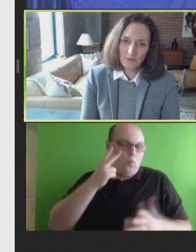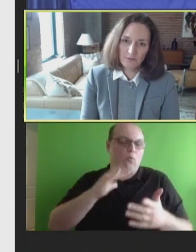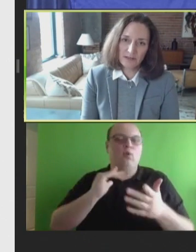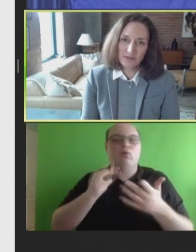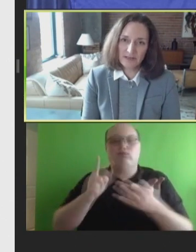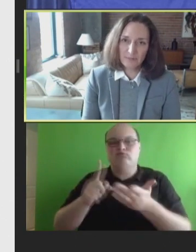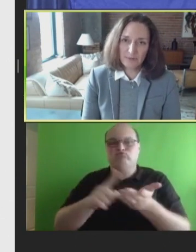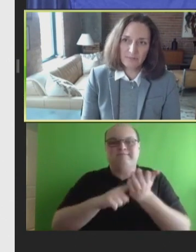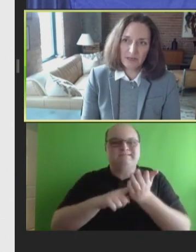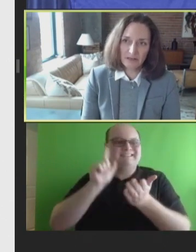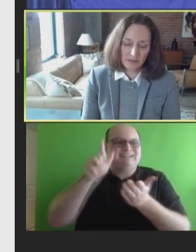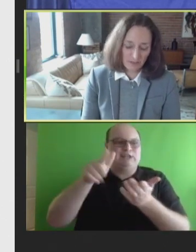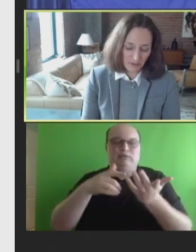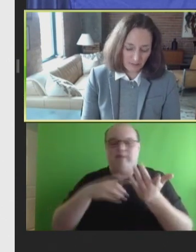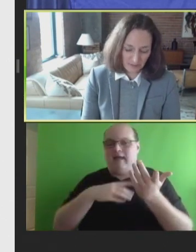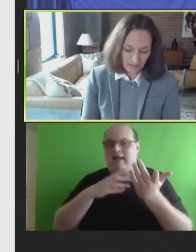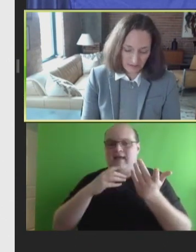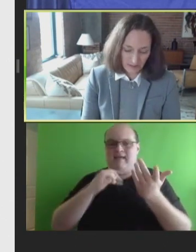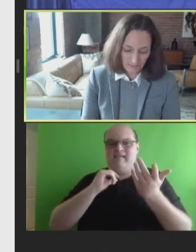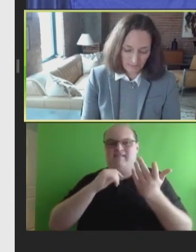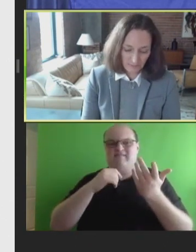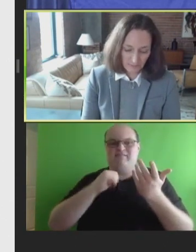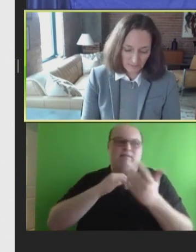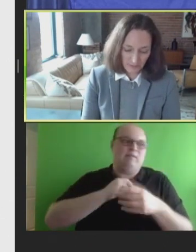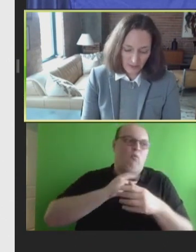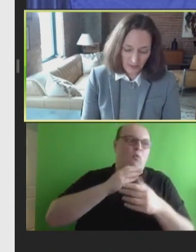who follow that epidemiology can probably speak to that further.